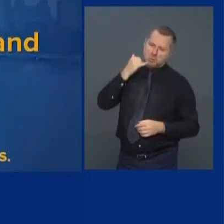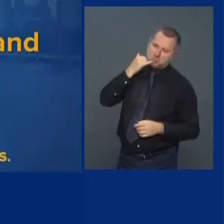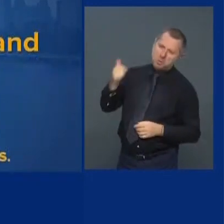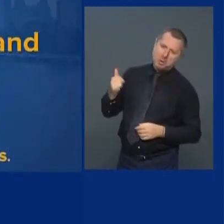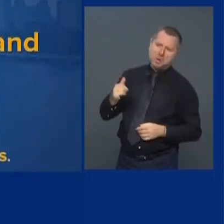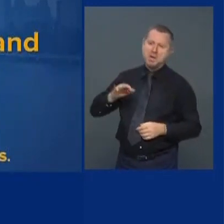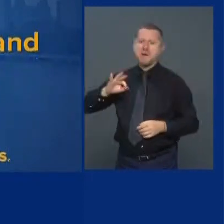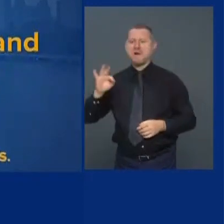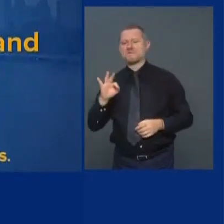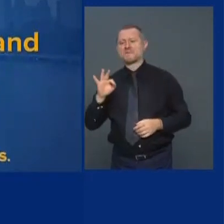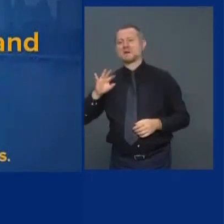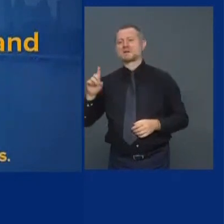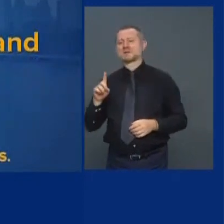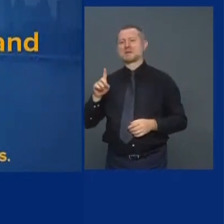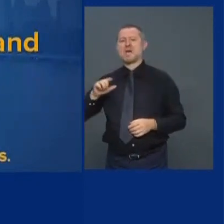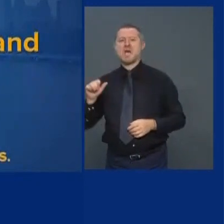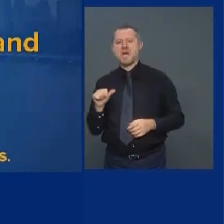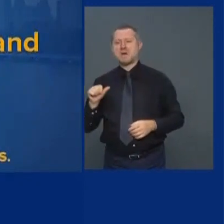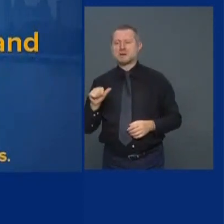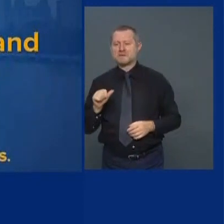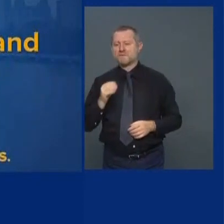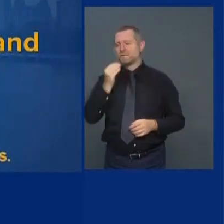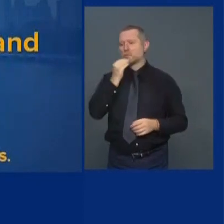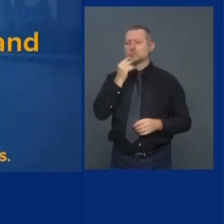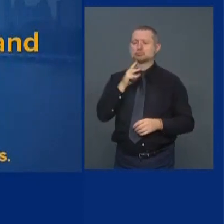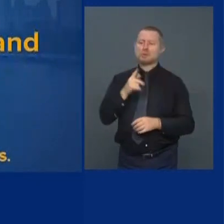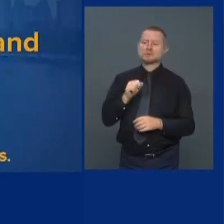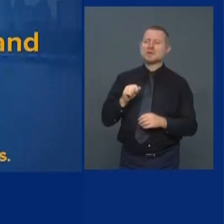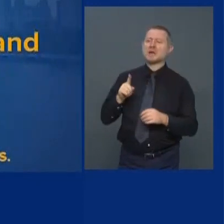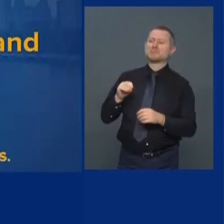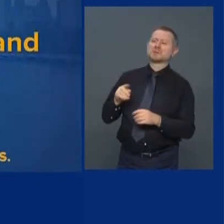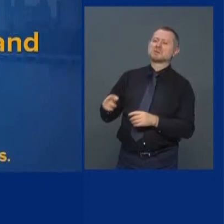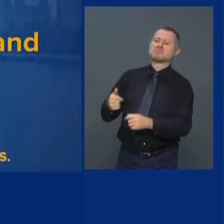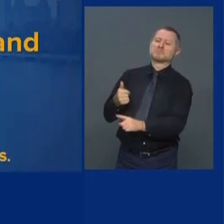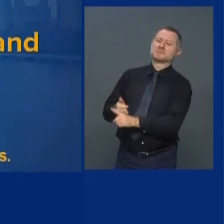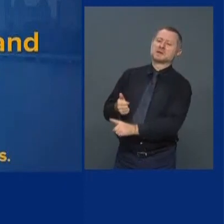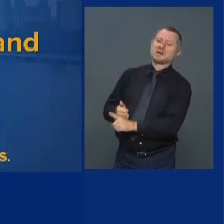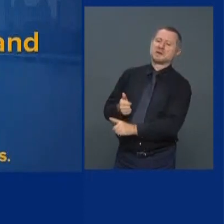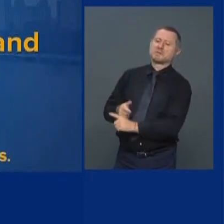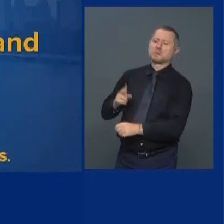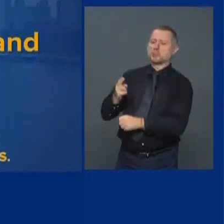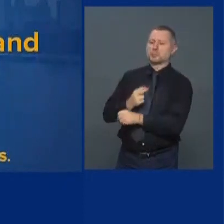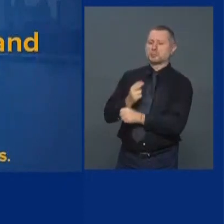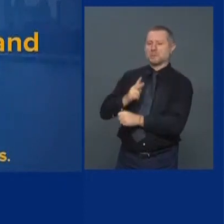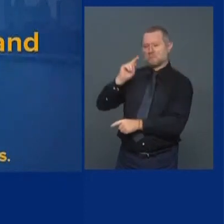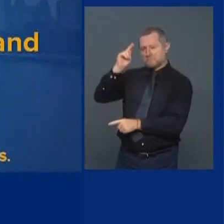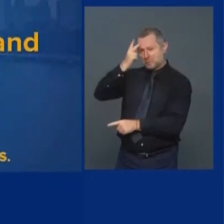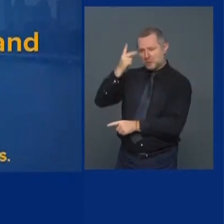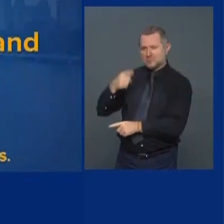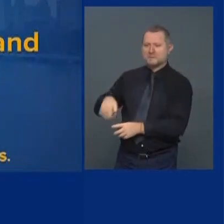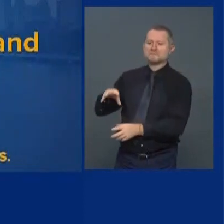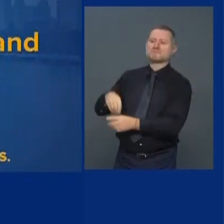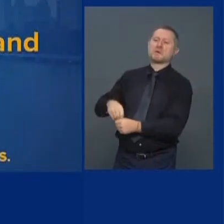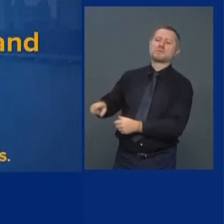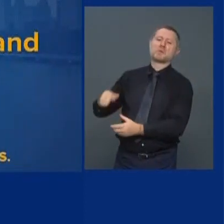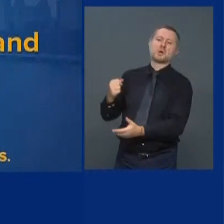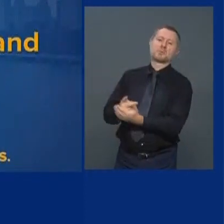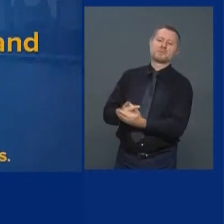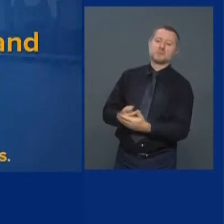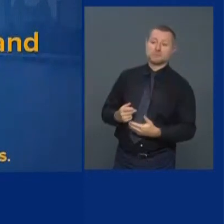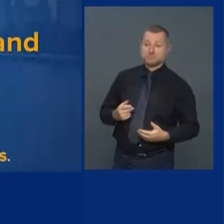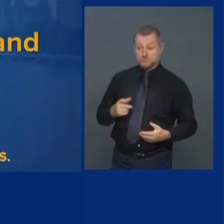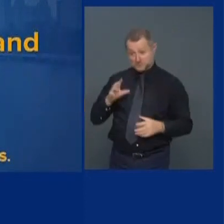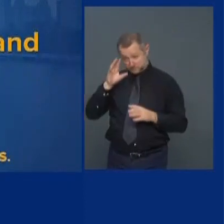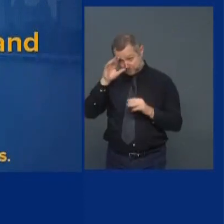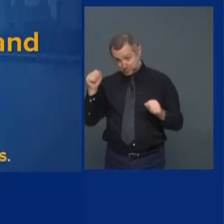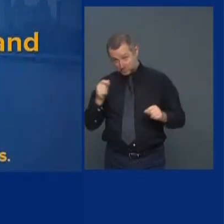BECAUSE THE PRESIDENT SAYS HE